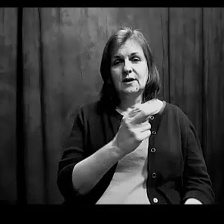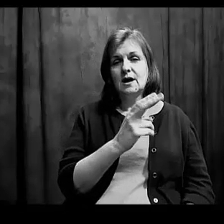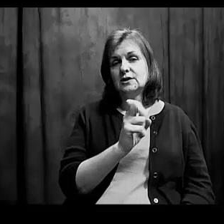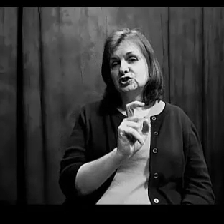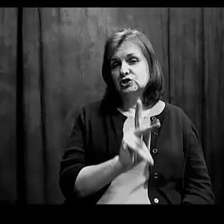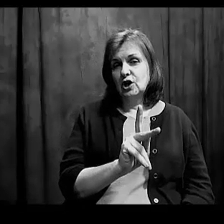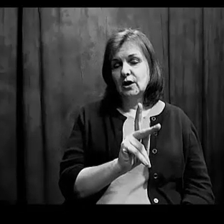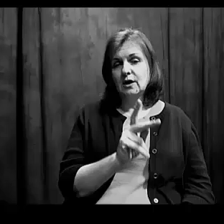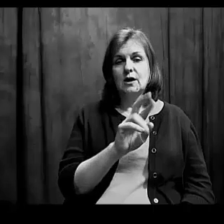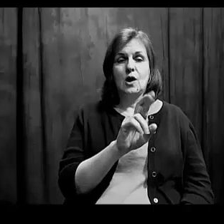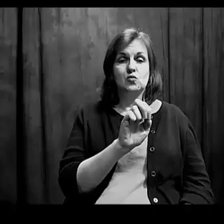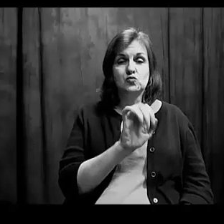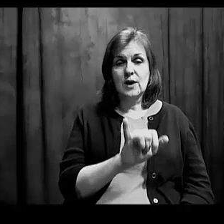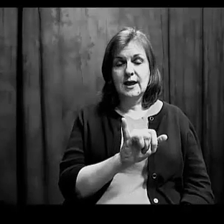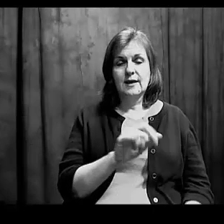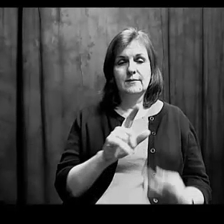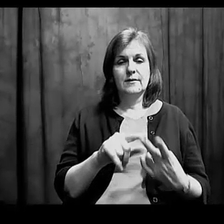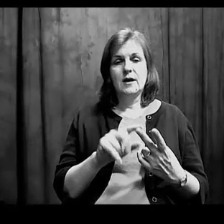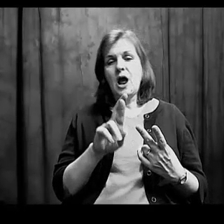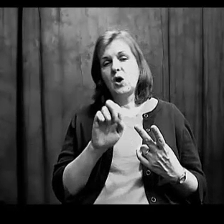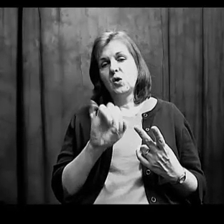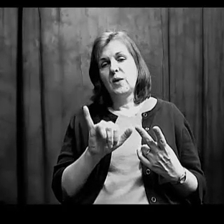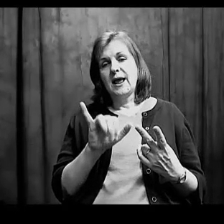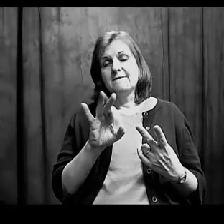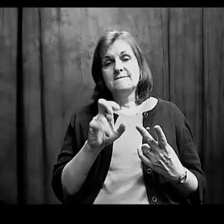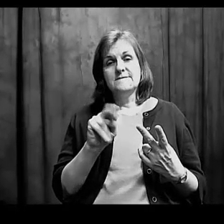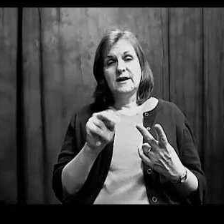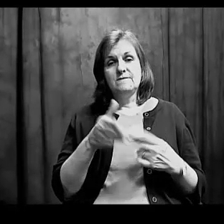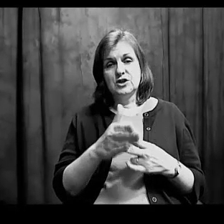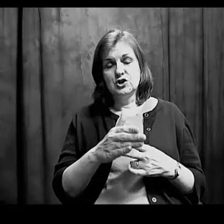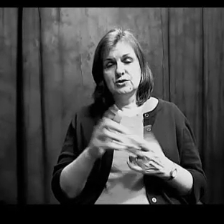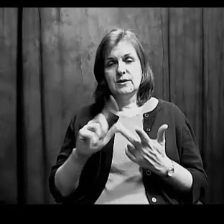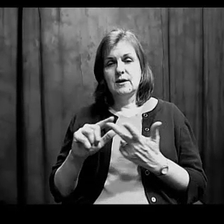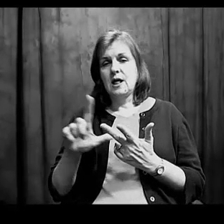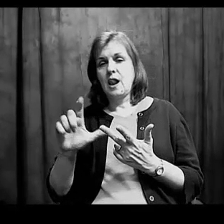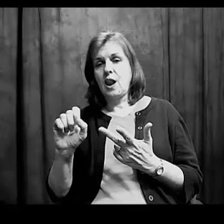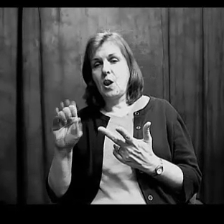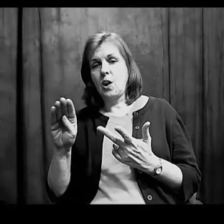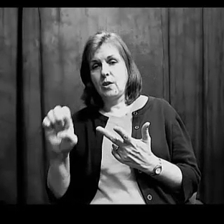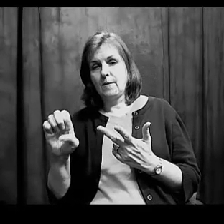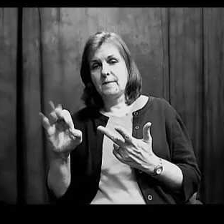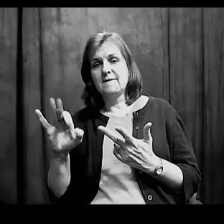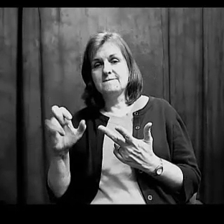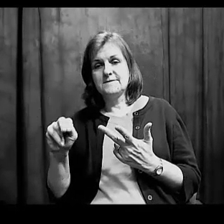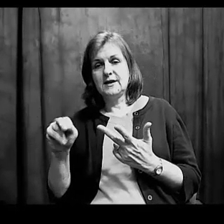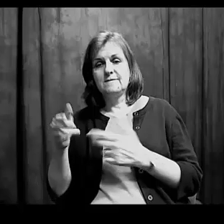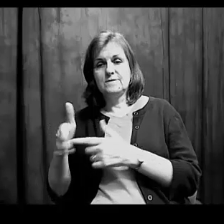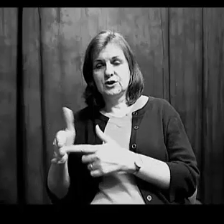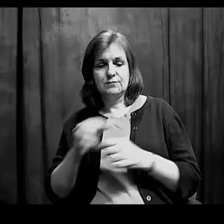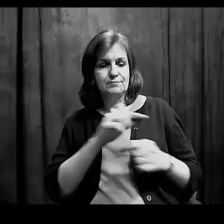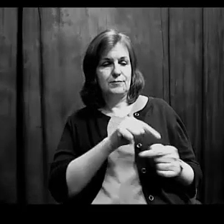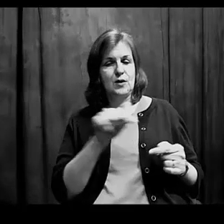in our shark categories whether we look it our ray-finned fish or lobe-finned fish fit into different categories